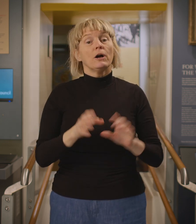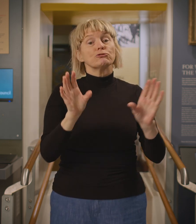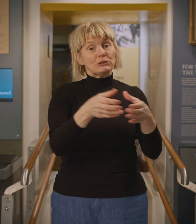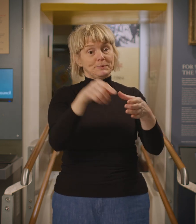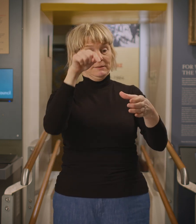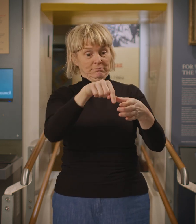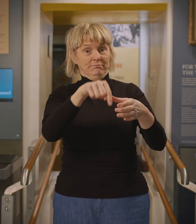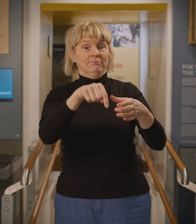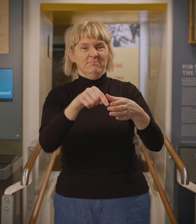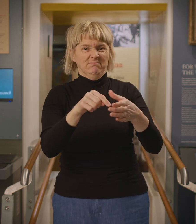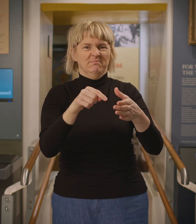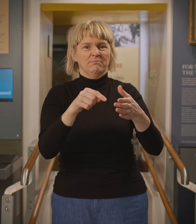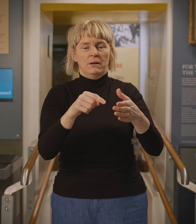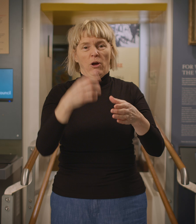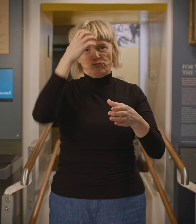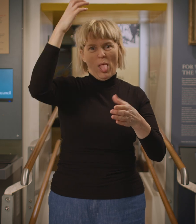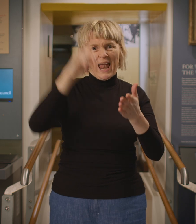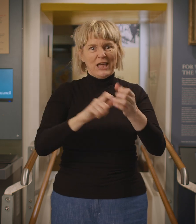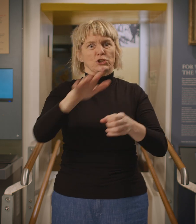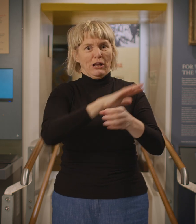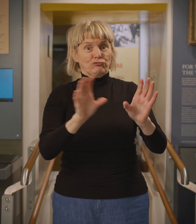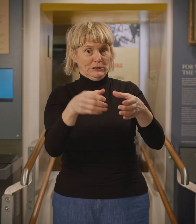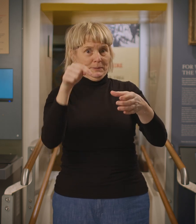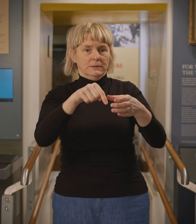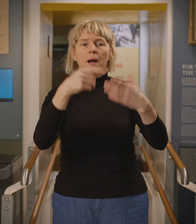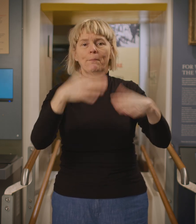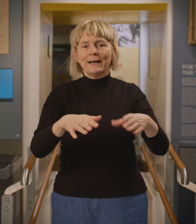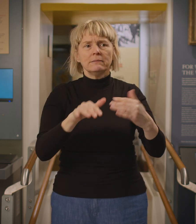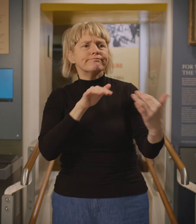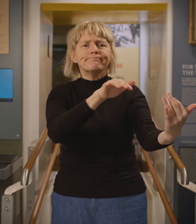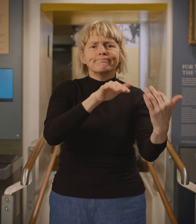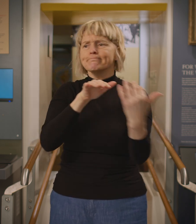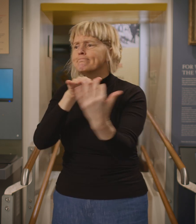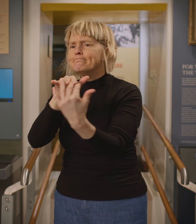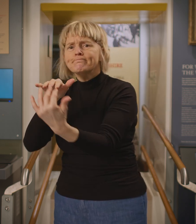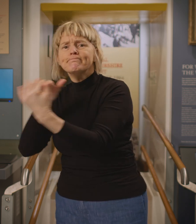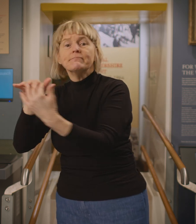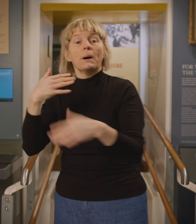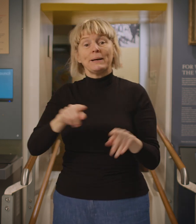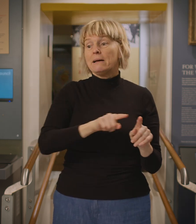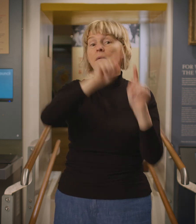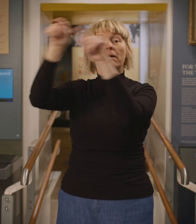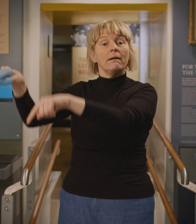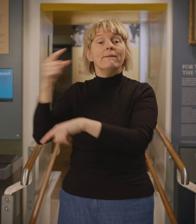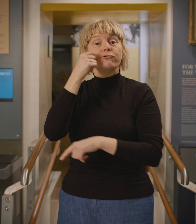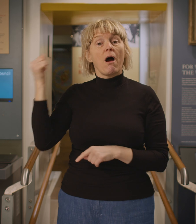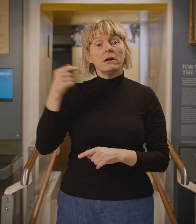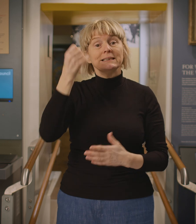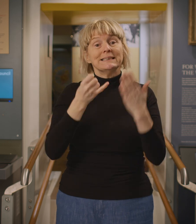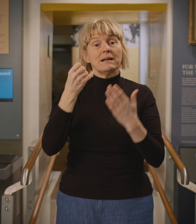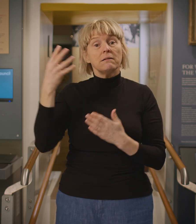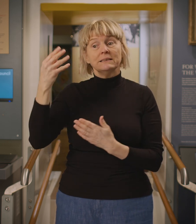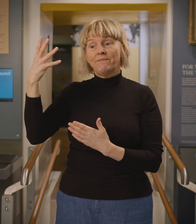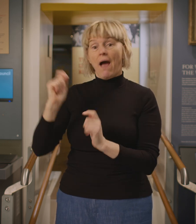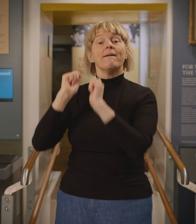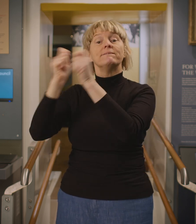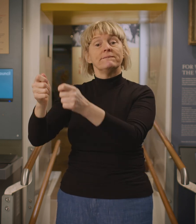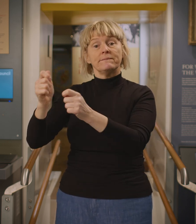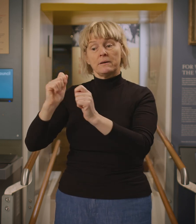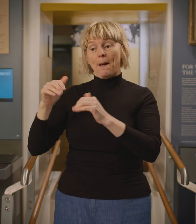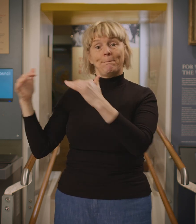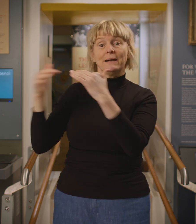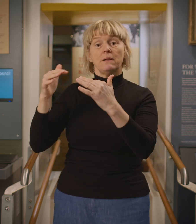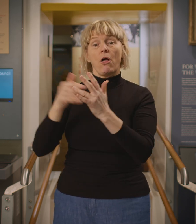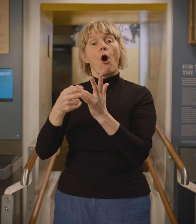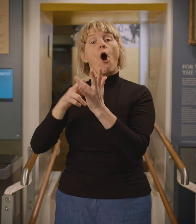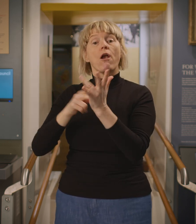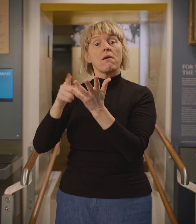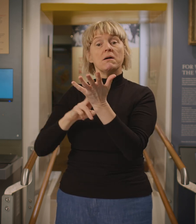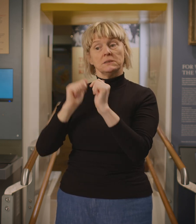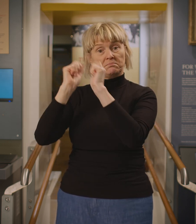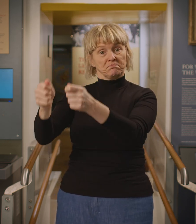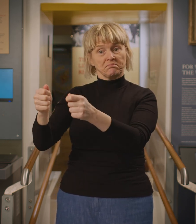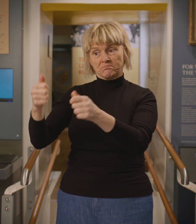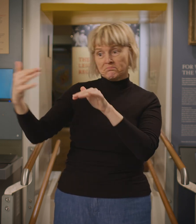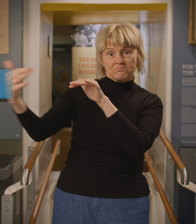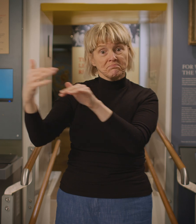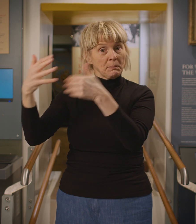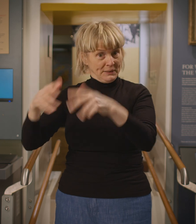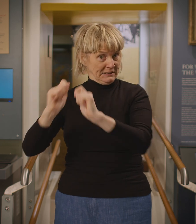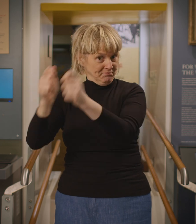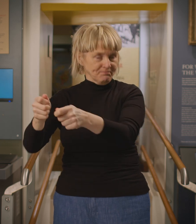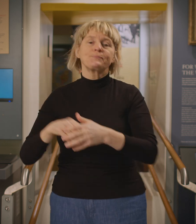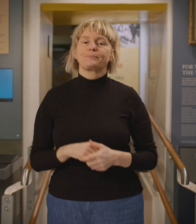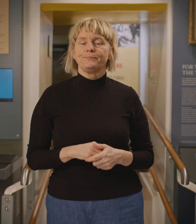The Regiment won its first Battle Honour during deployment to France in 1695.